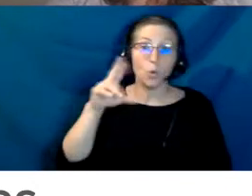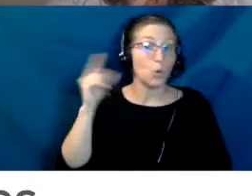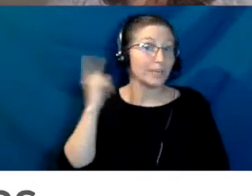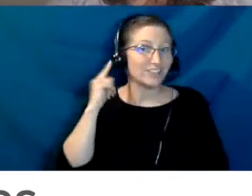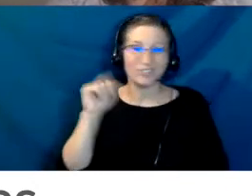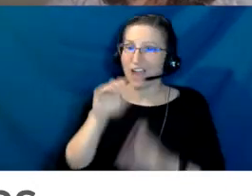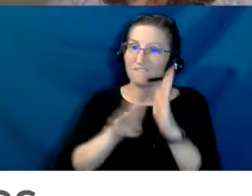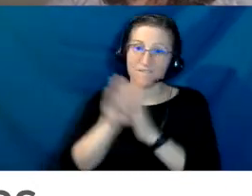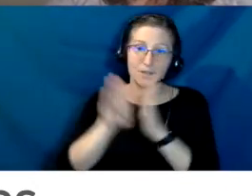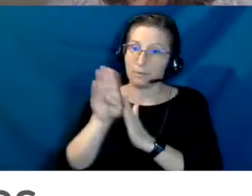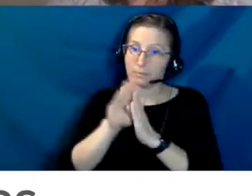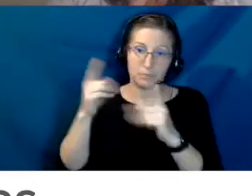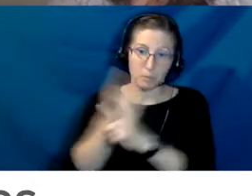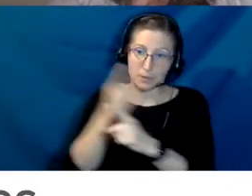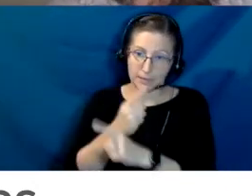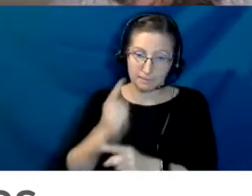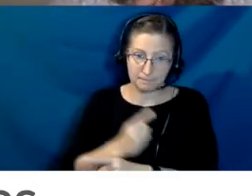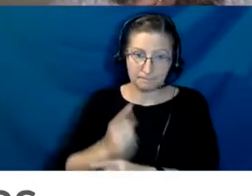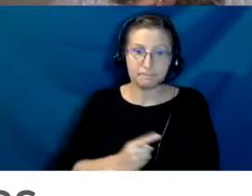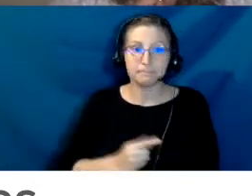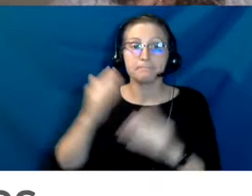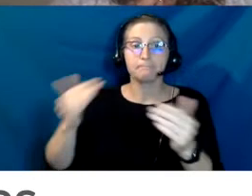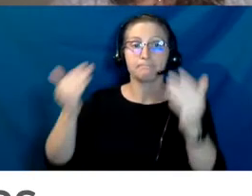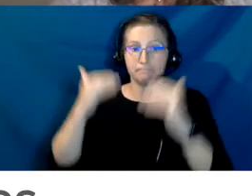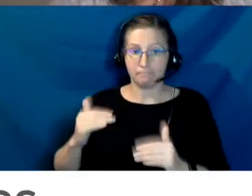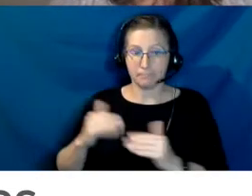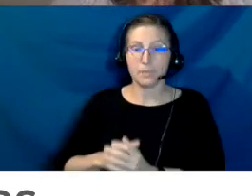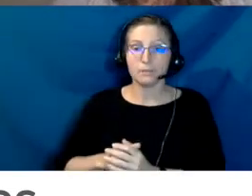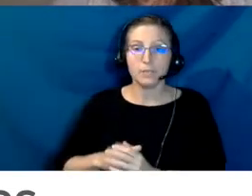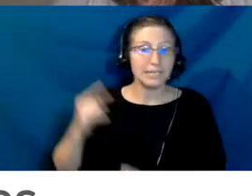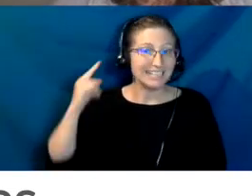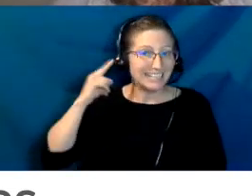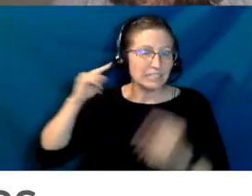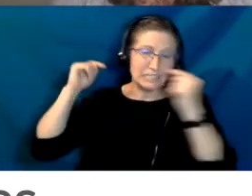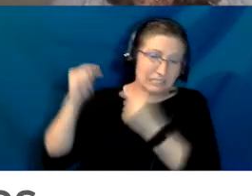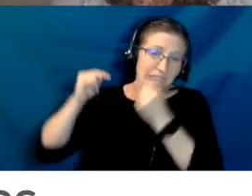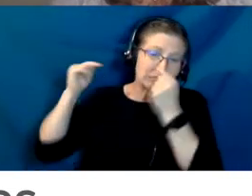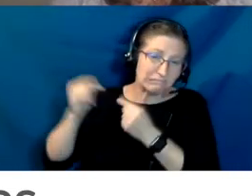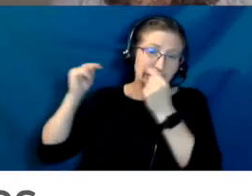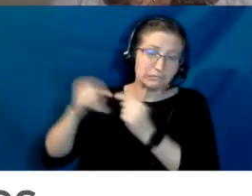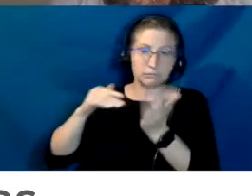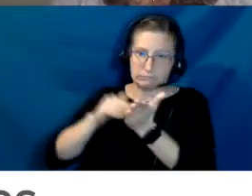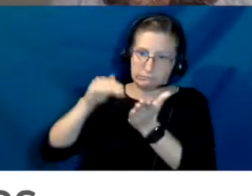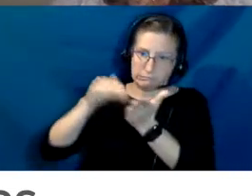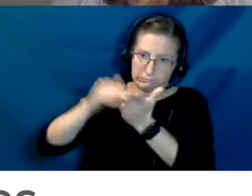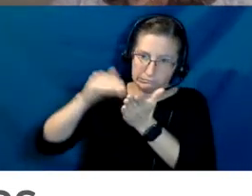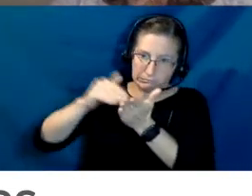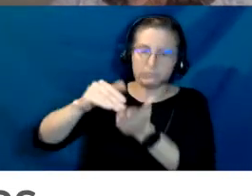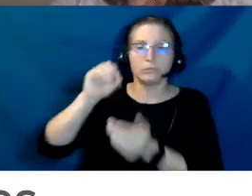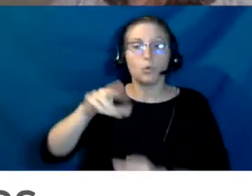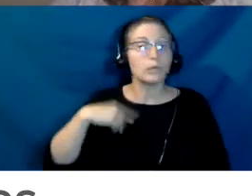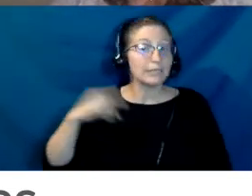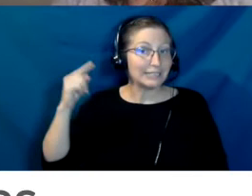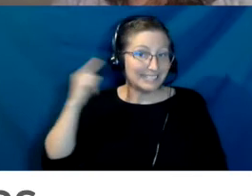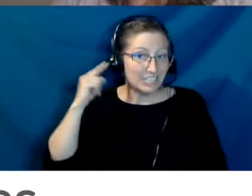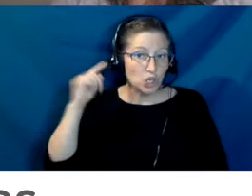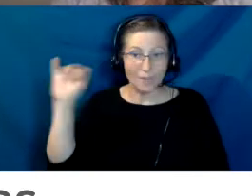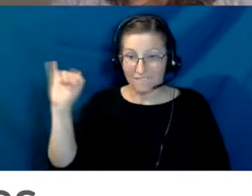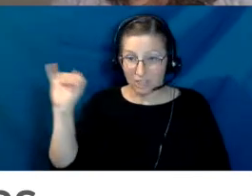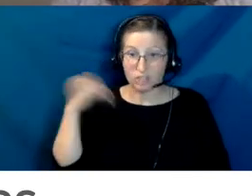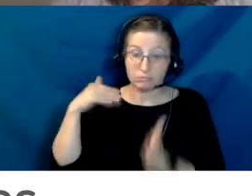their ears. If a child has frequent earaches or ear infections, this could be a cause for